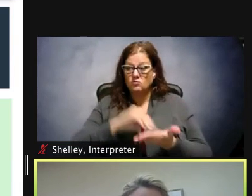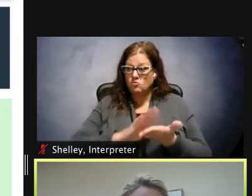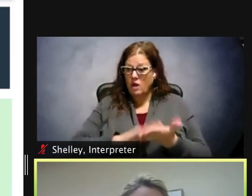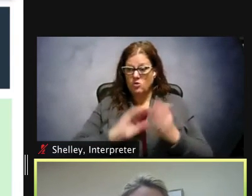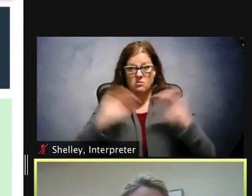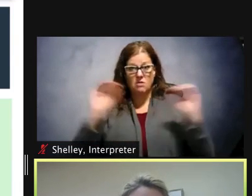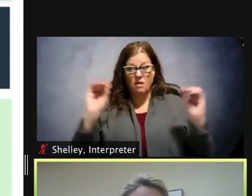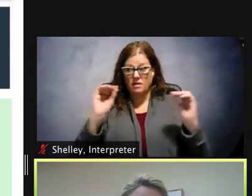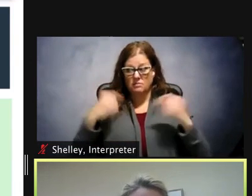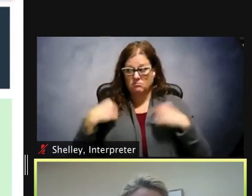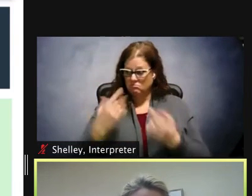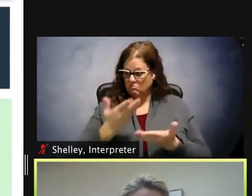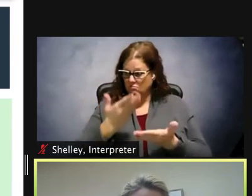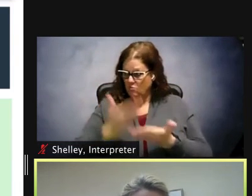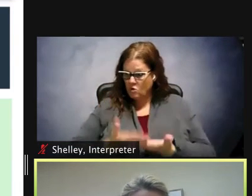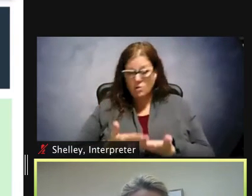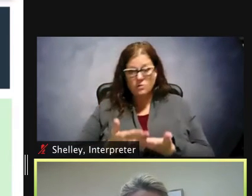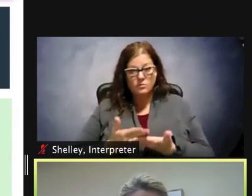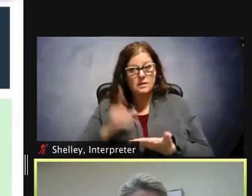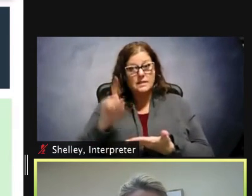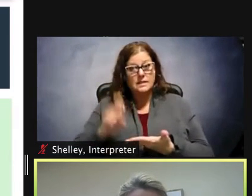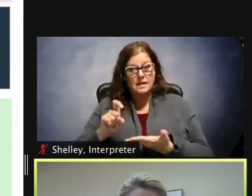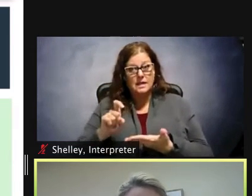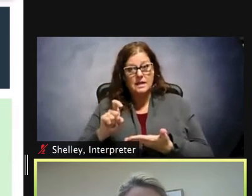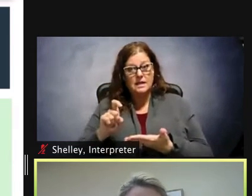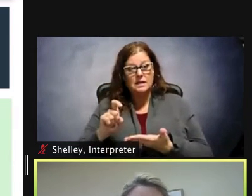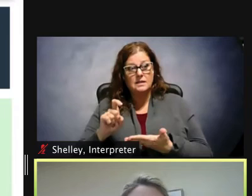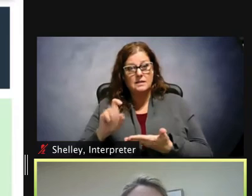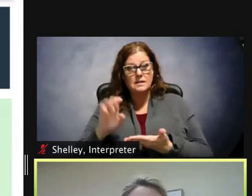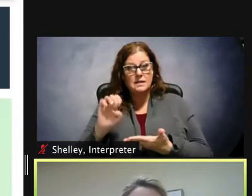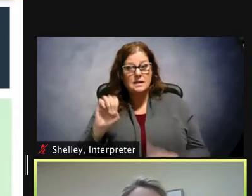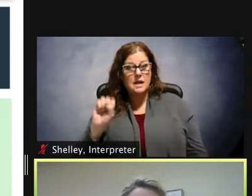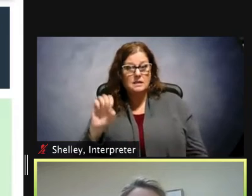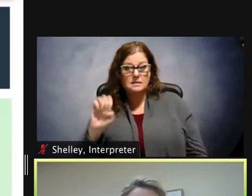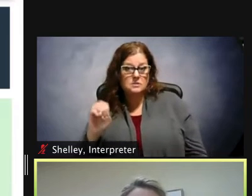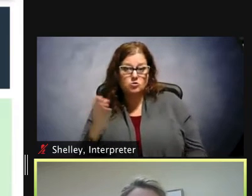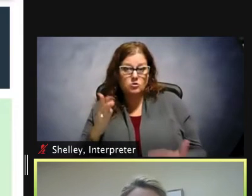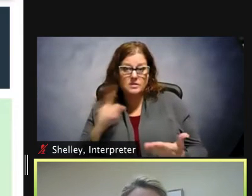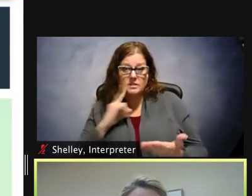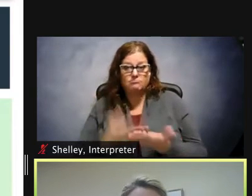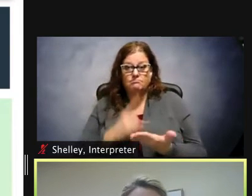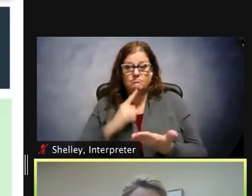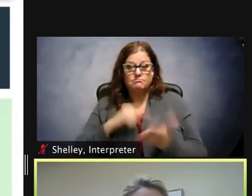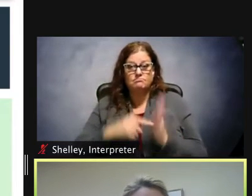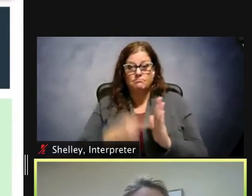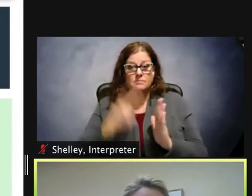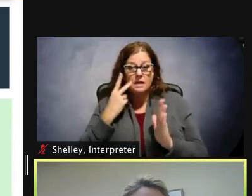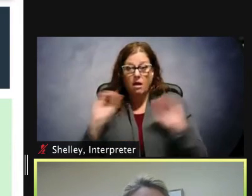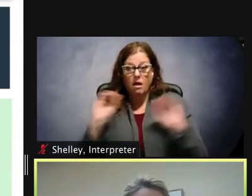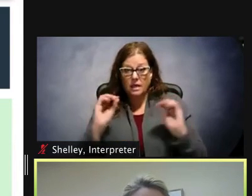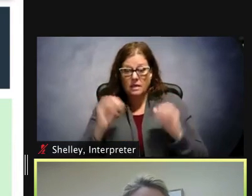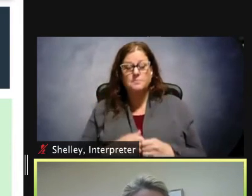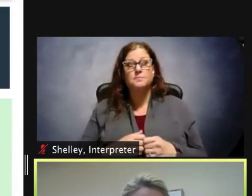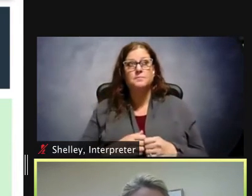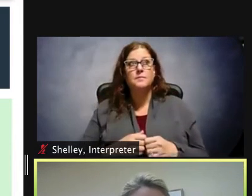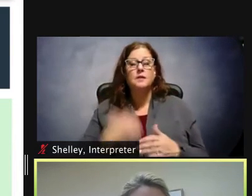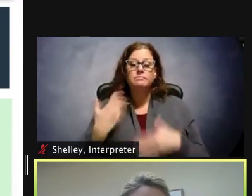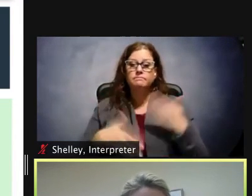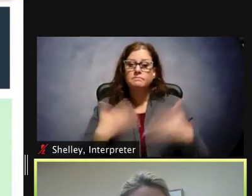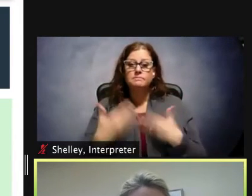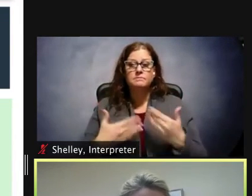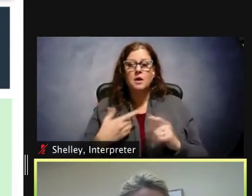shows that he would be in need of ESE services. About a month and a half into the school year,